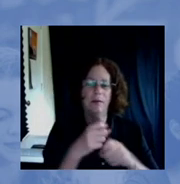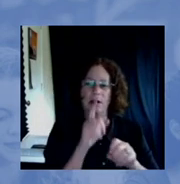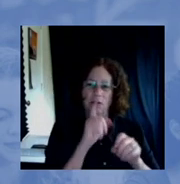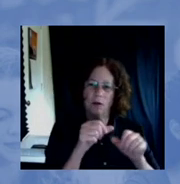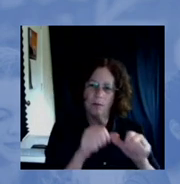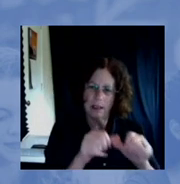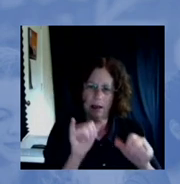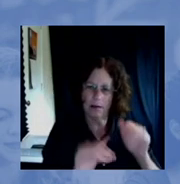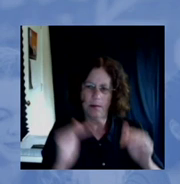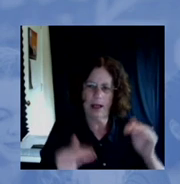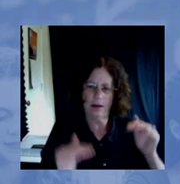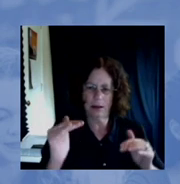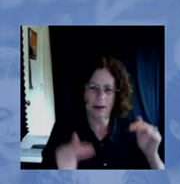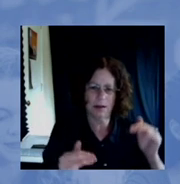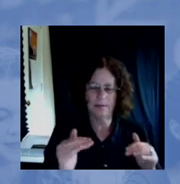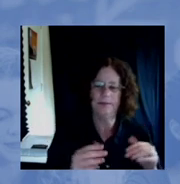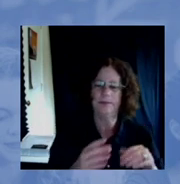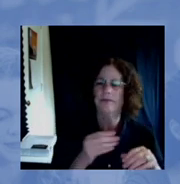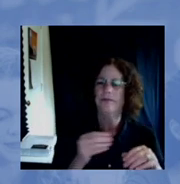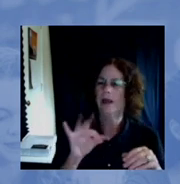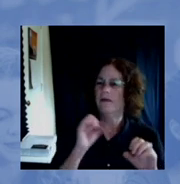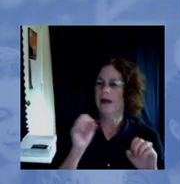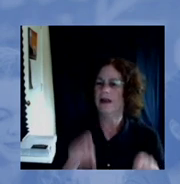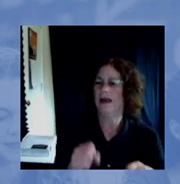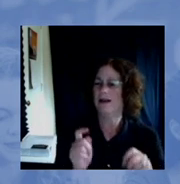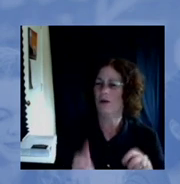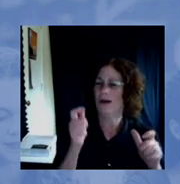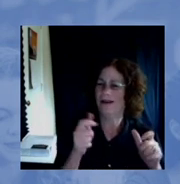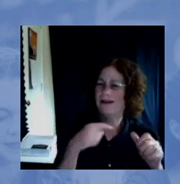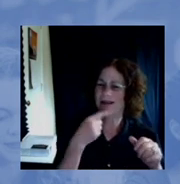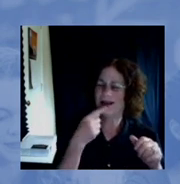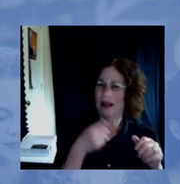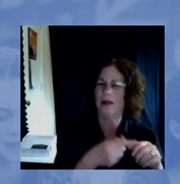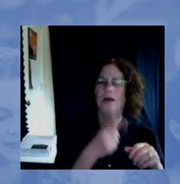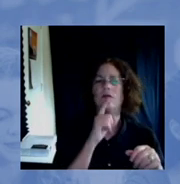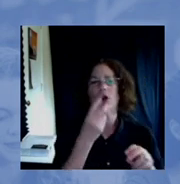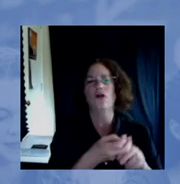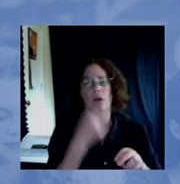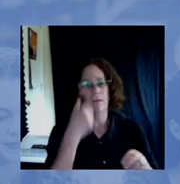PEDRO, IF I CAN JUST REALLY QUICKLY, IT WAS REALLY HARD FOR US TO CHANGE THE CULTURE